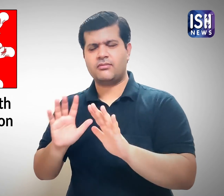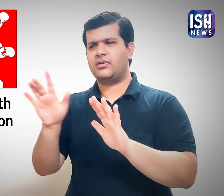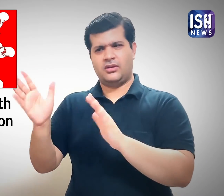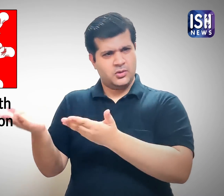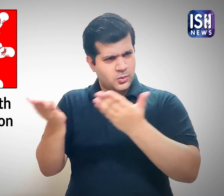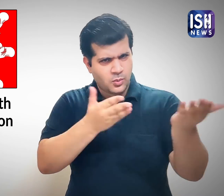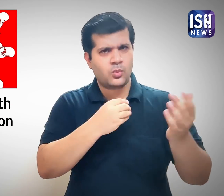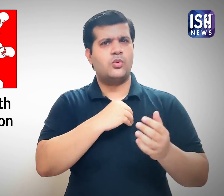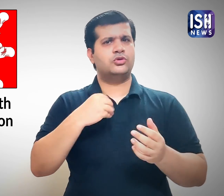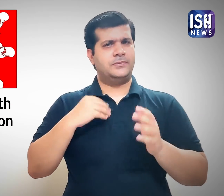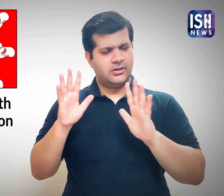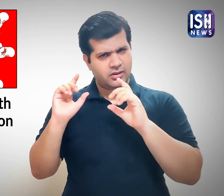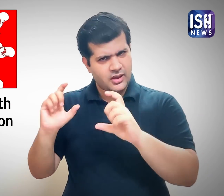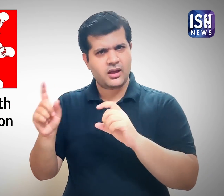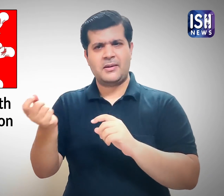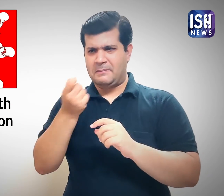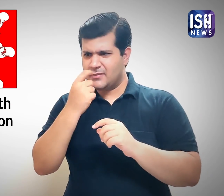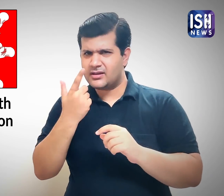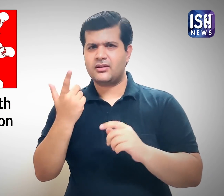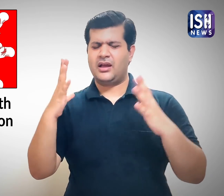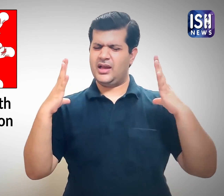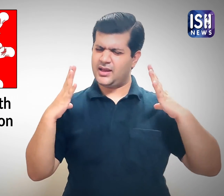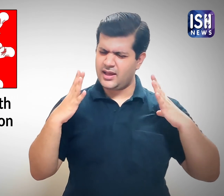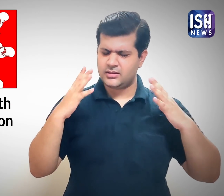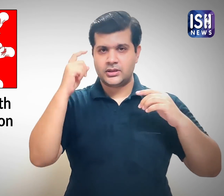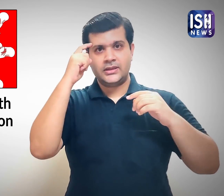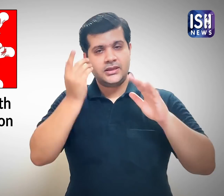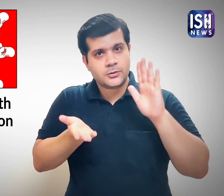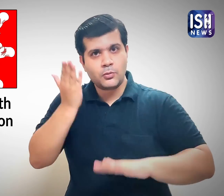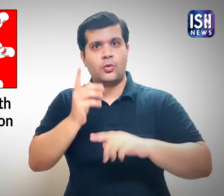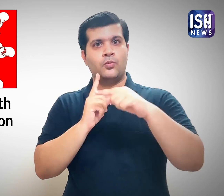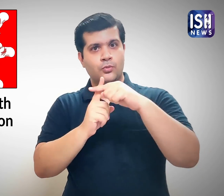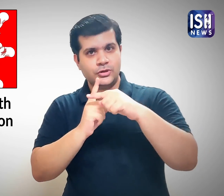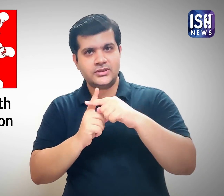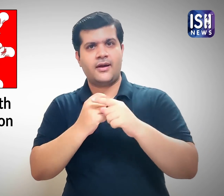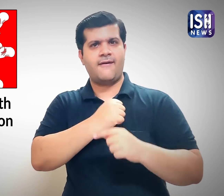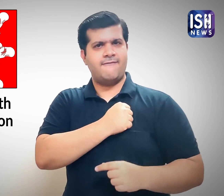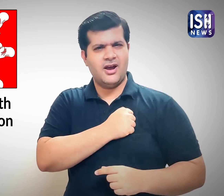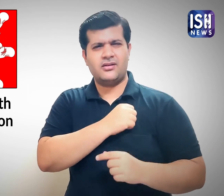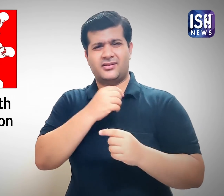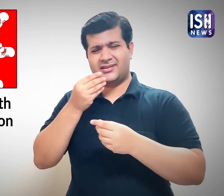Tell them to avail treatment, take medications and give them faith.